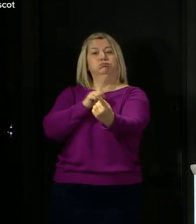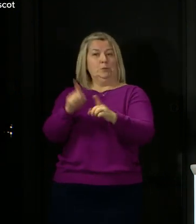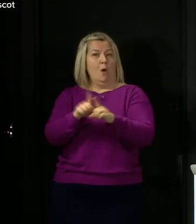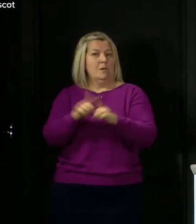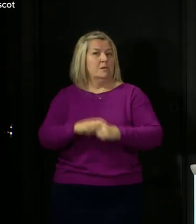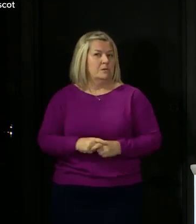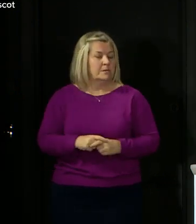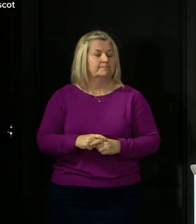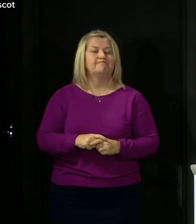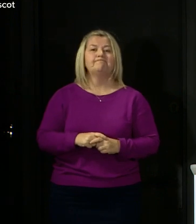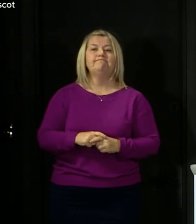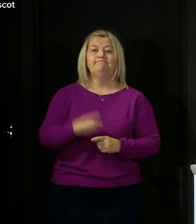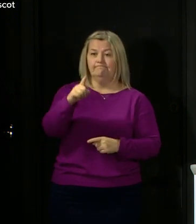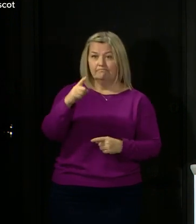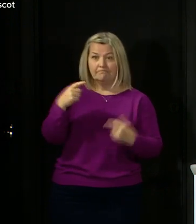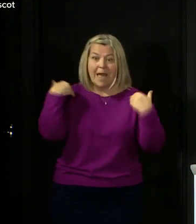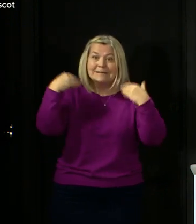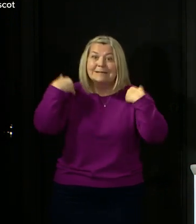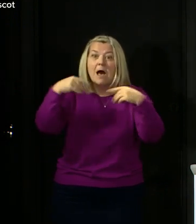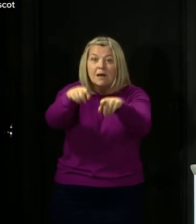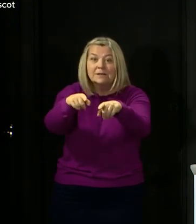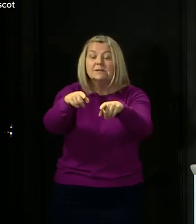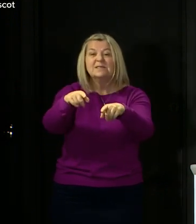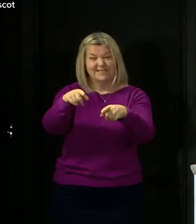I also want to stress that by exercise we mean activities like walking or running or